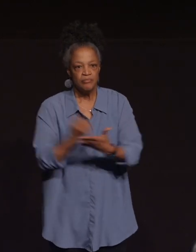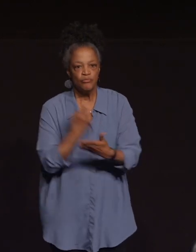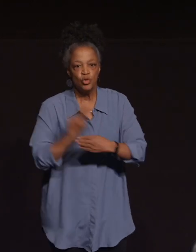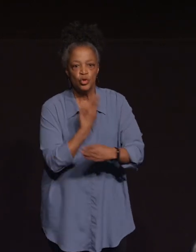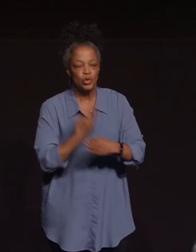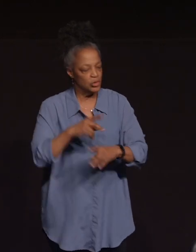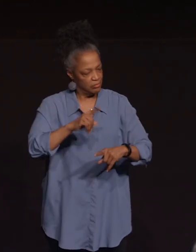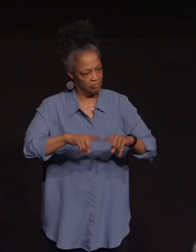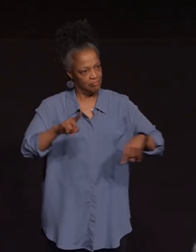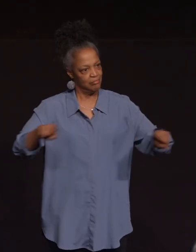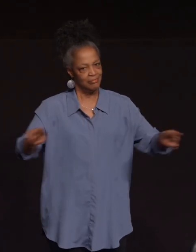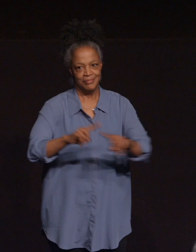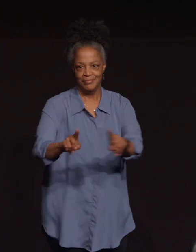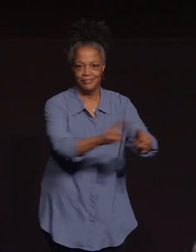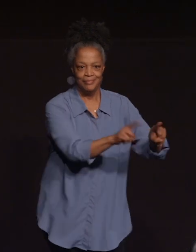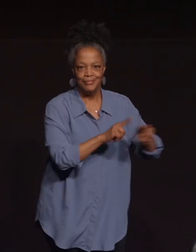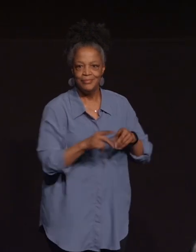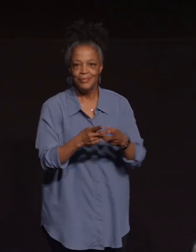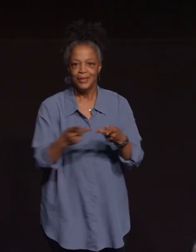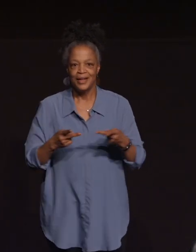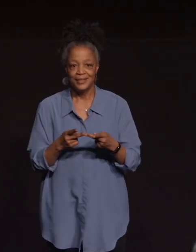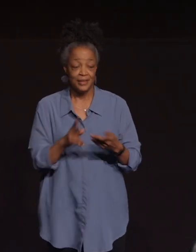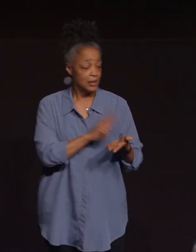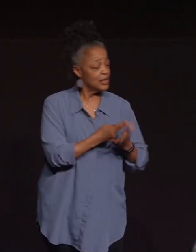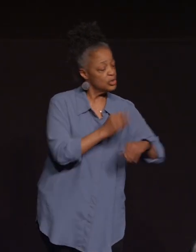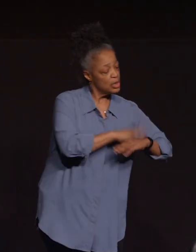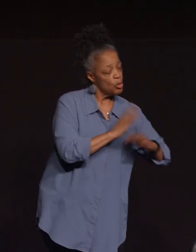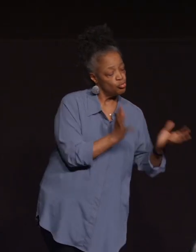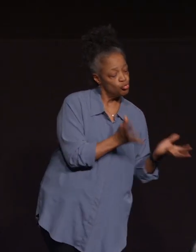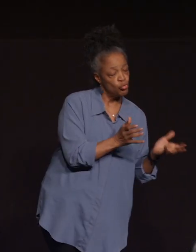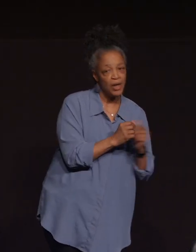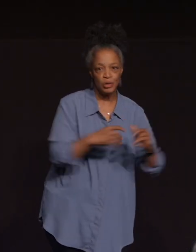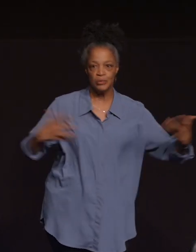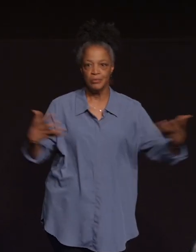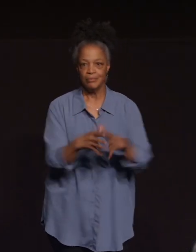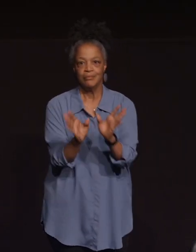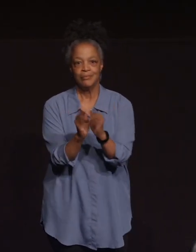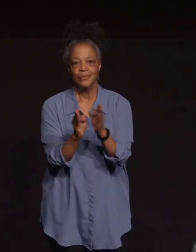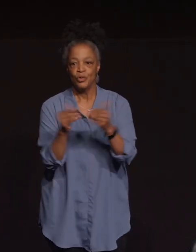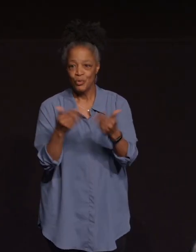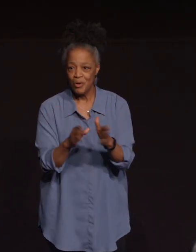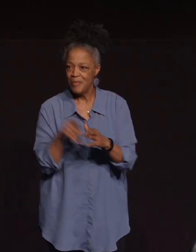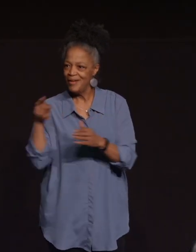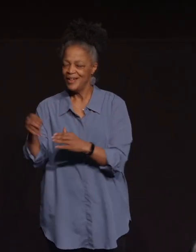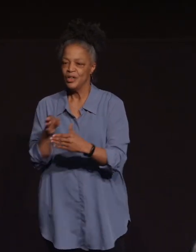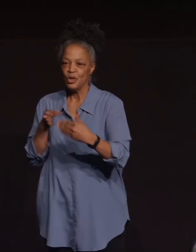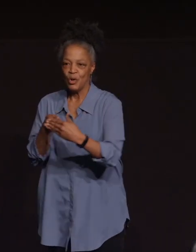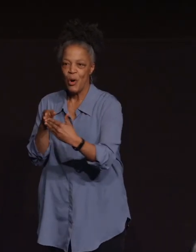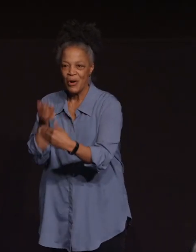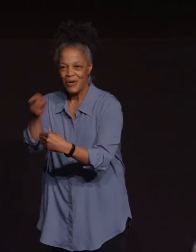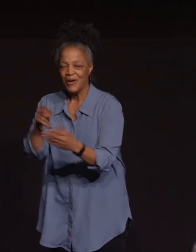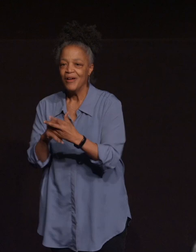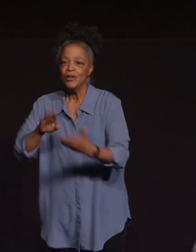a range of locations; from the kitchen table to the seminar room, from the street corner to the concert stage,